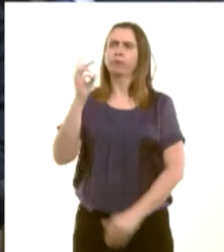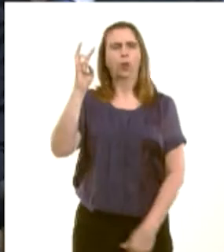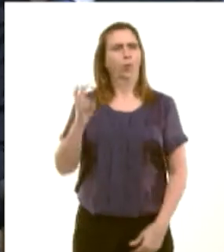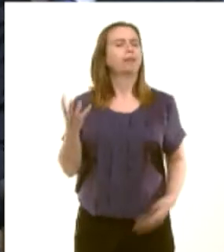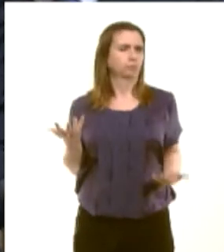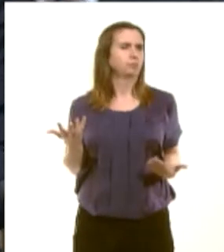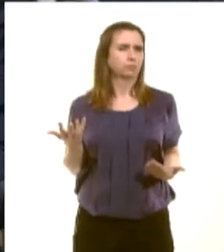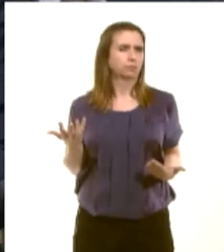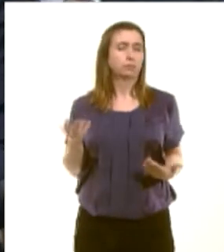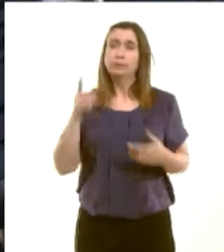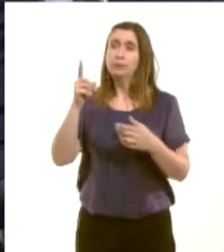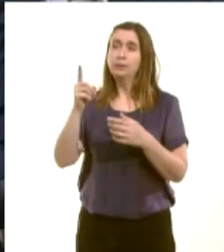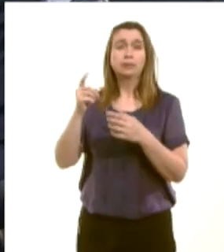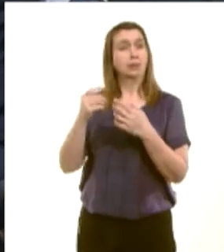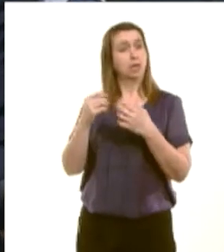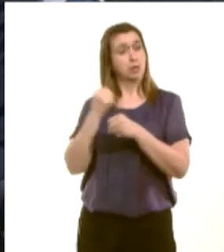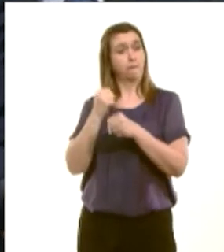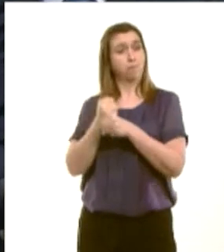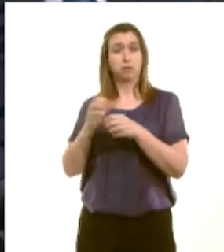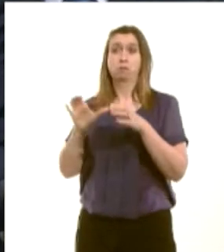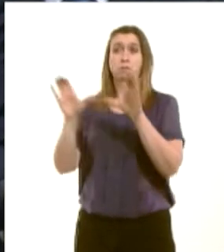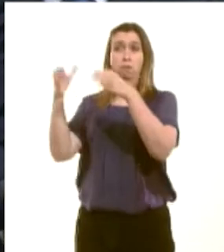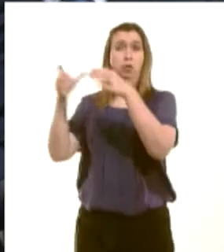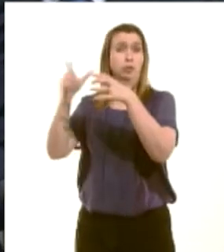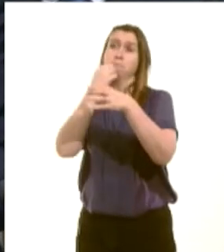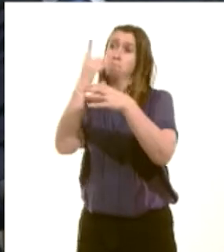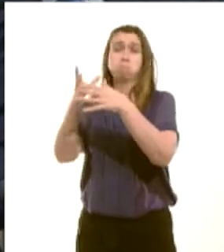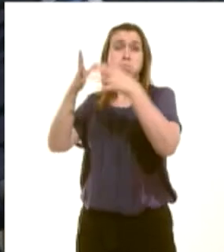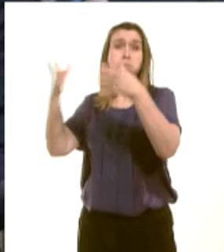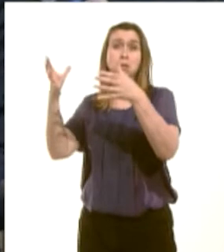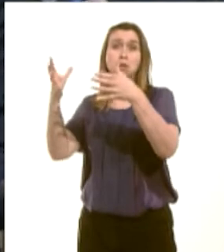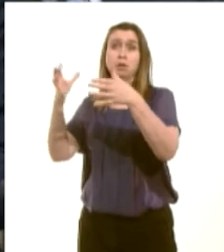is the largest public sector body in Wales. It spends the biggest part of the public sector